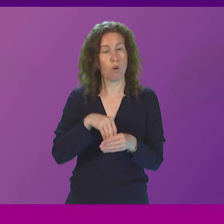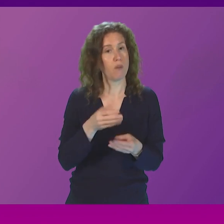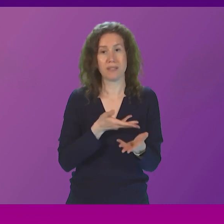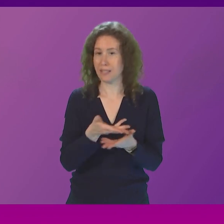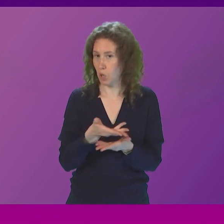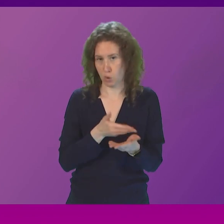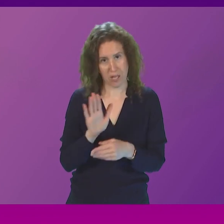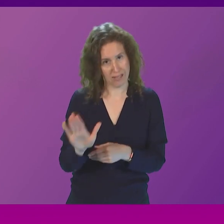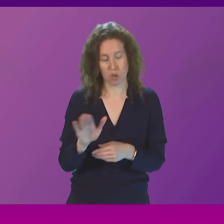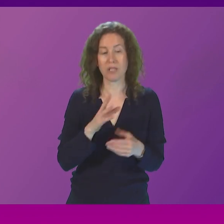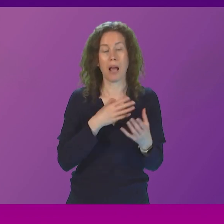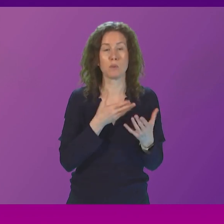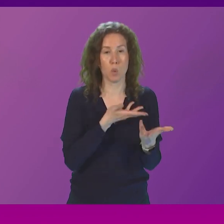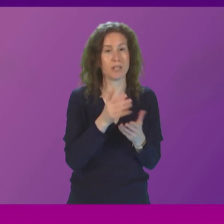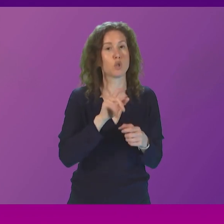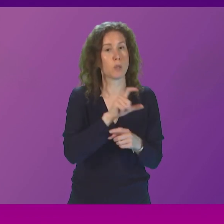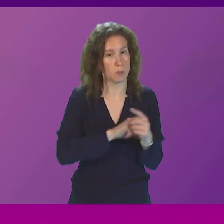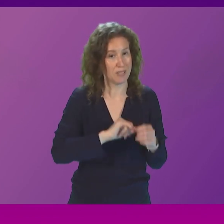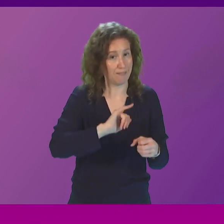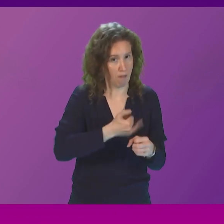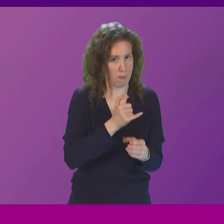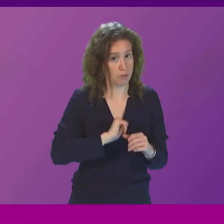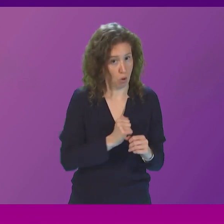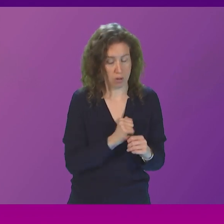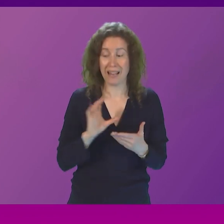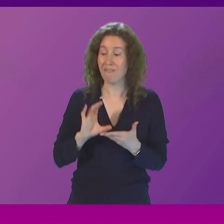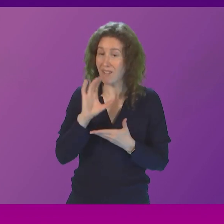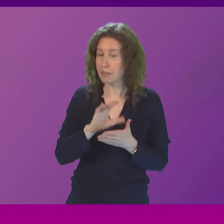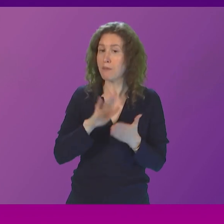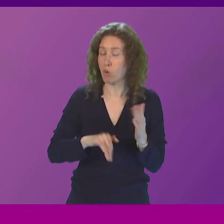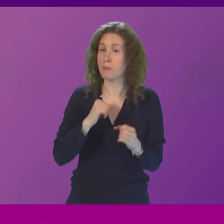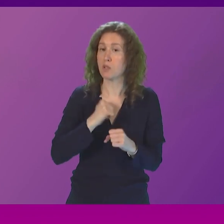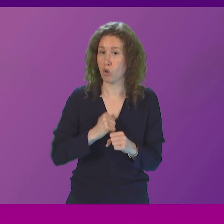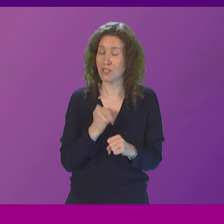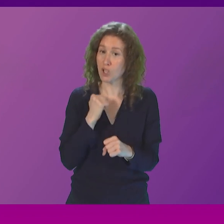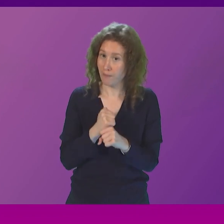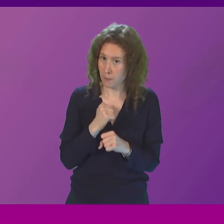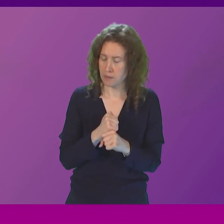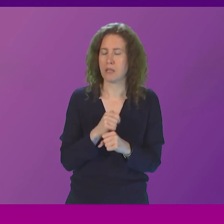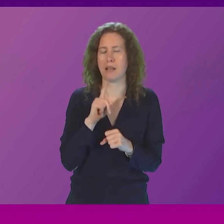Community Pharmacy Scotland. The investment comes from the Scottish Government; the health secretary and the minister for